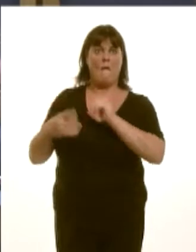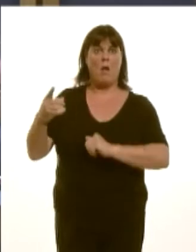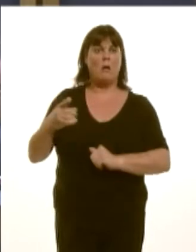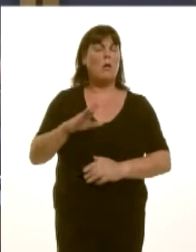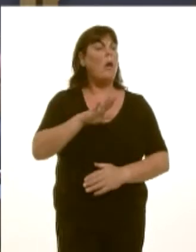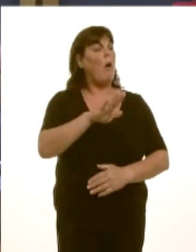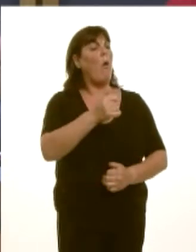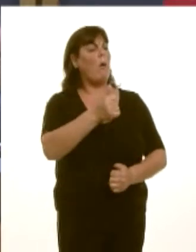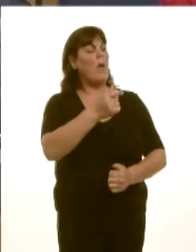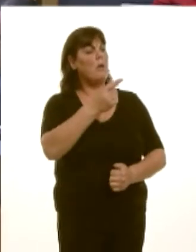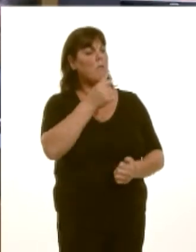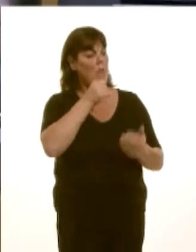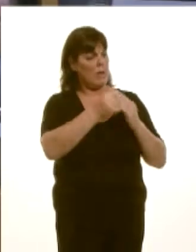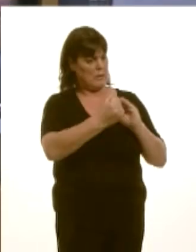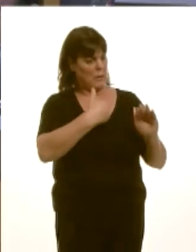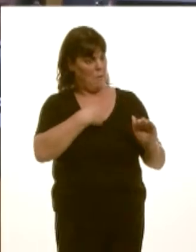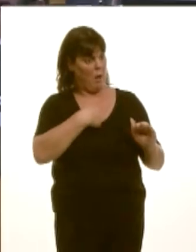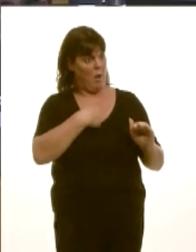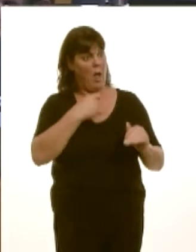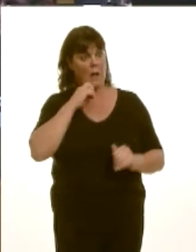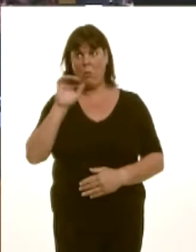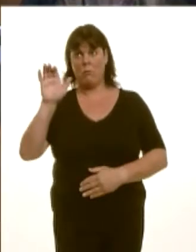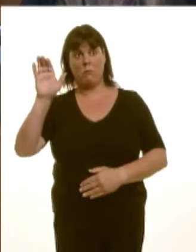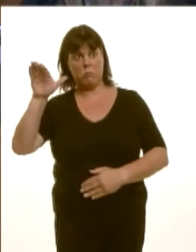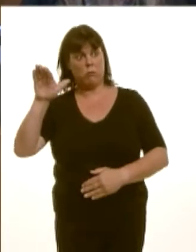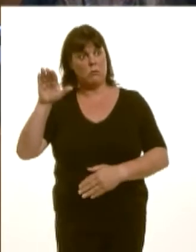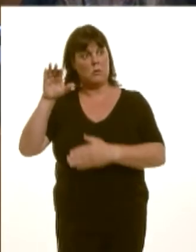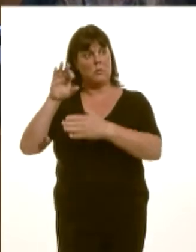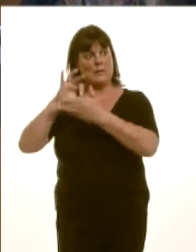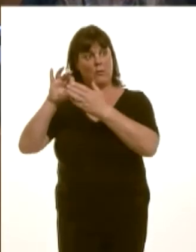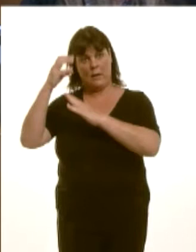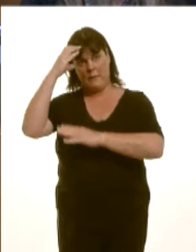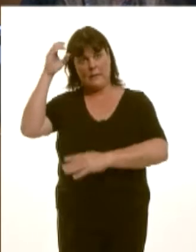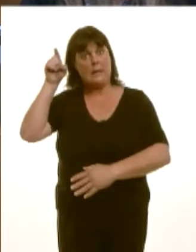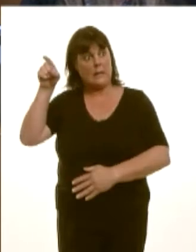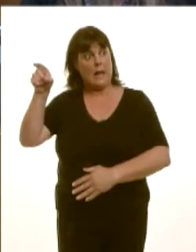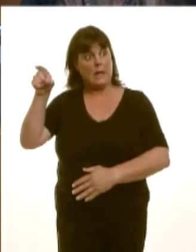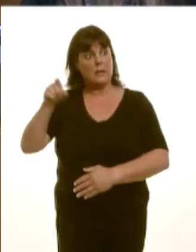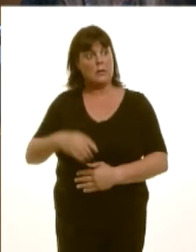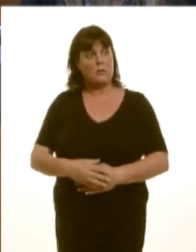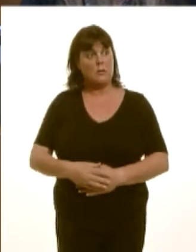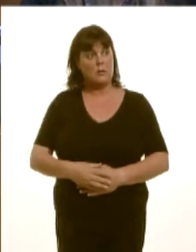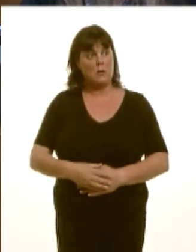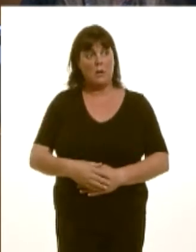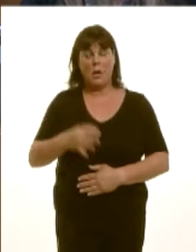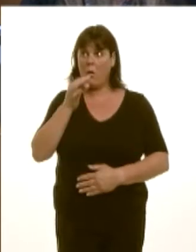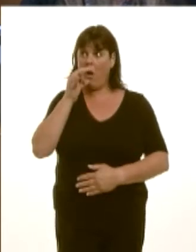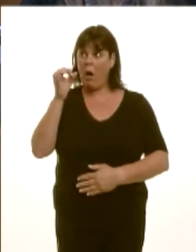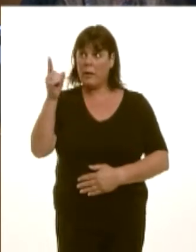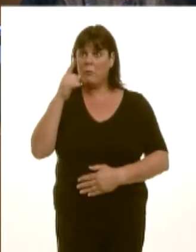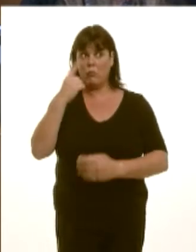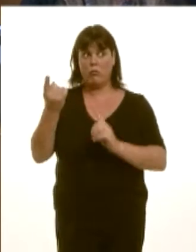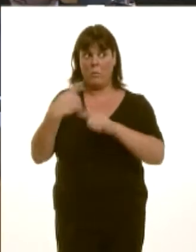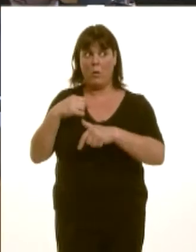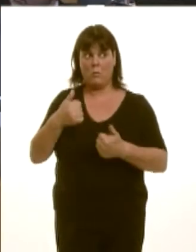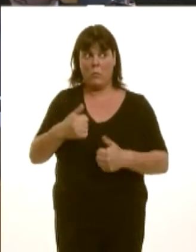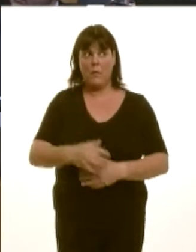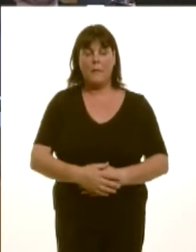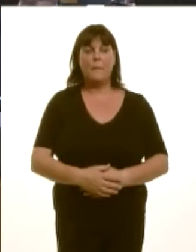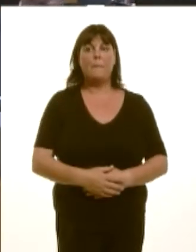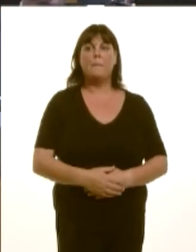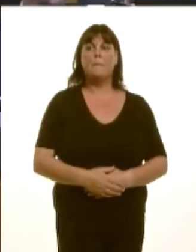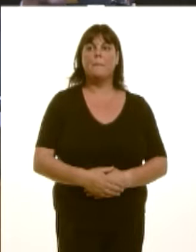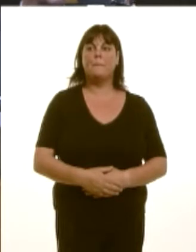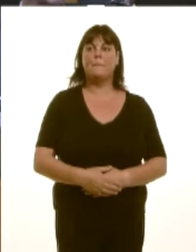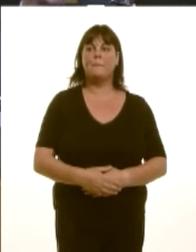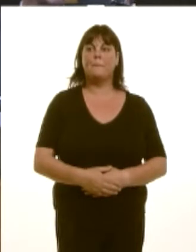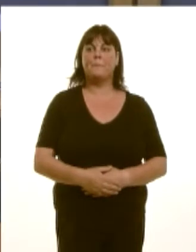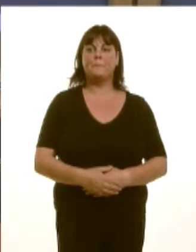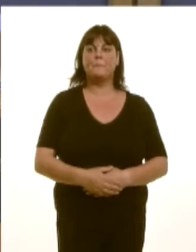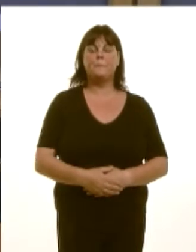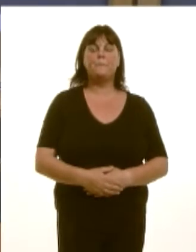and I would then be more than happy to bring the concerns of her constituent to the attention